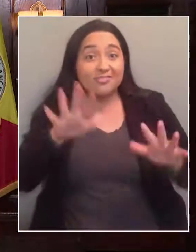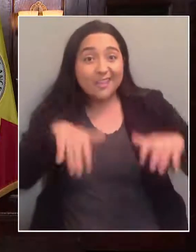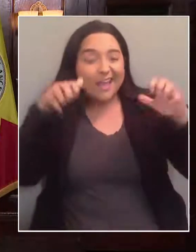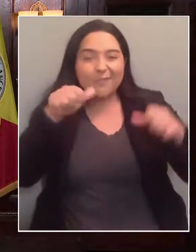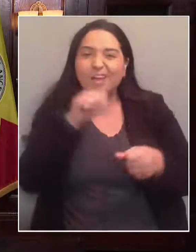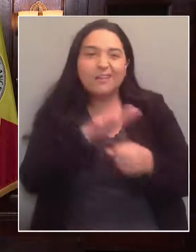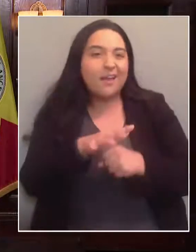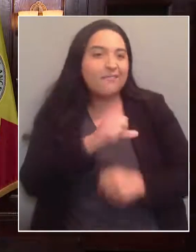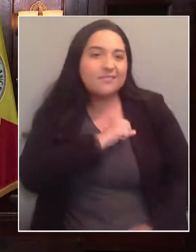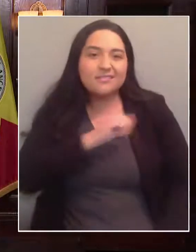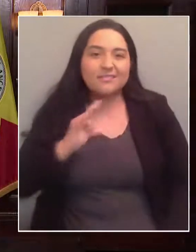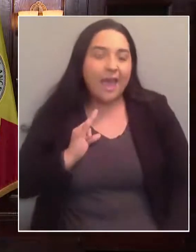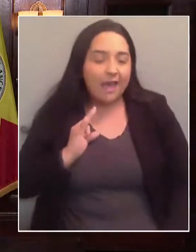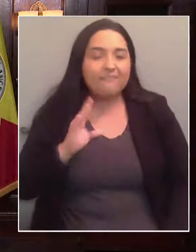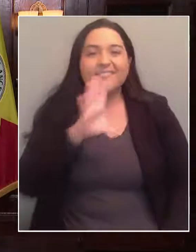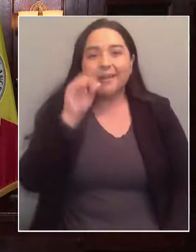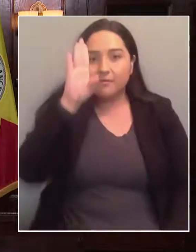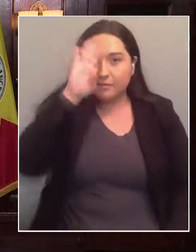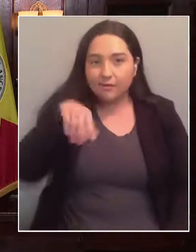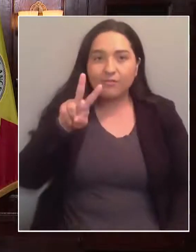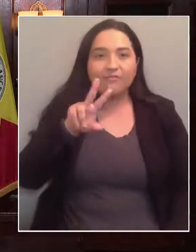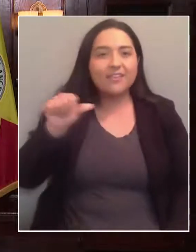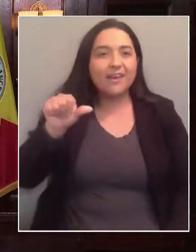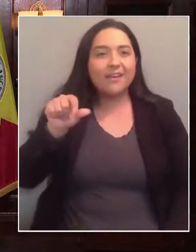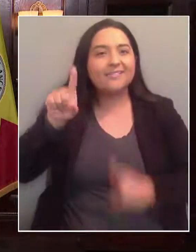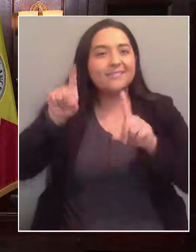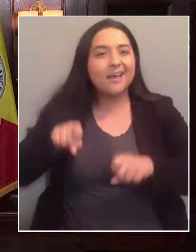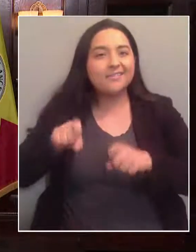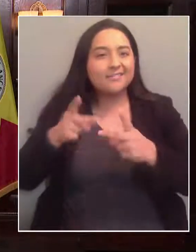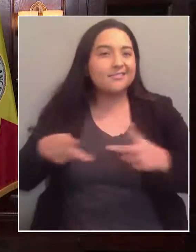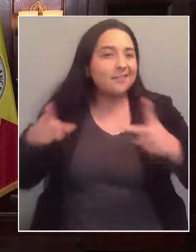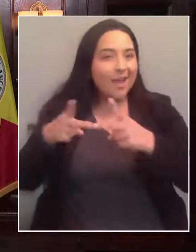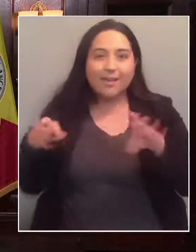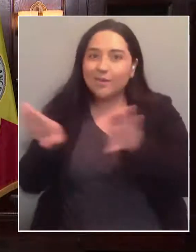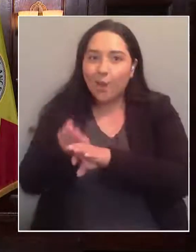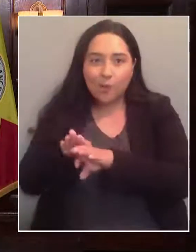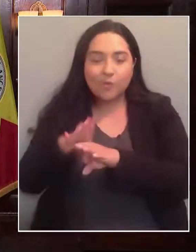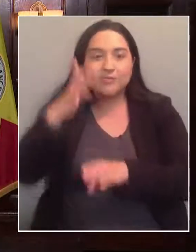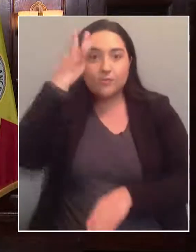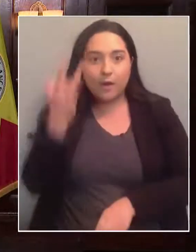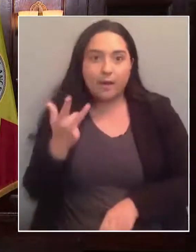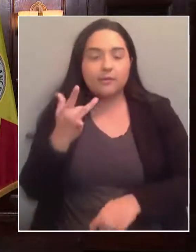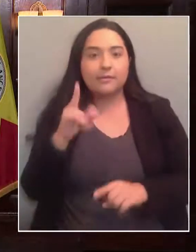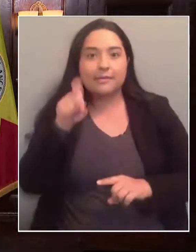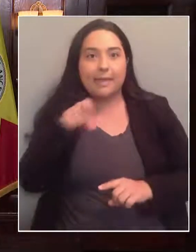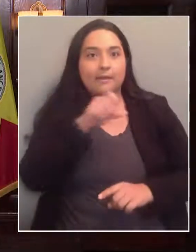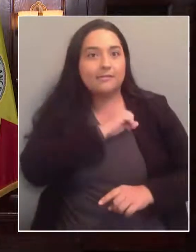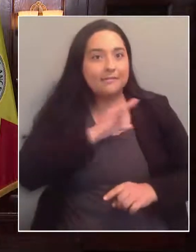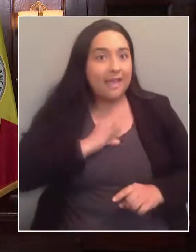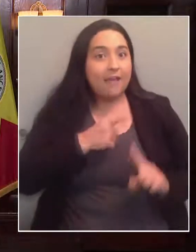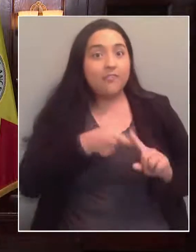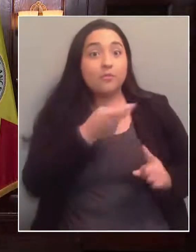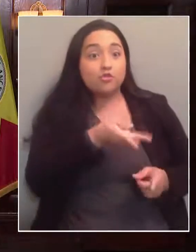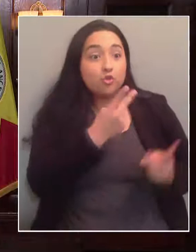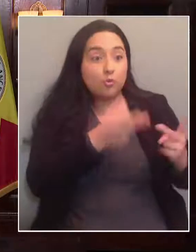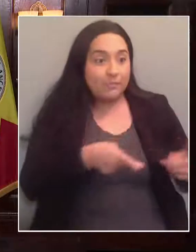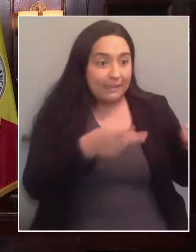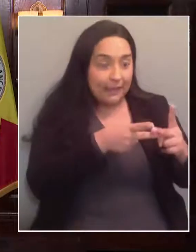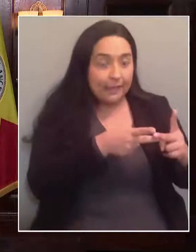VACCINATIONS. AS YOU KNOW, WE CLOSED V.A.. HOSPITAL BECAUSE WE NEEDED